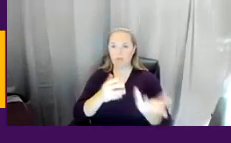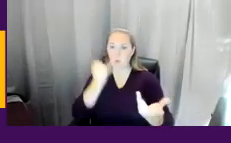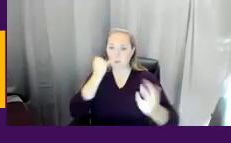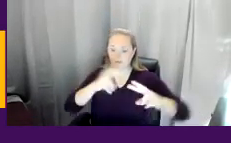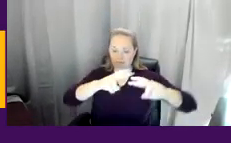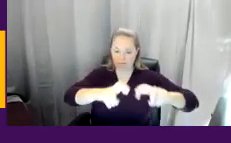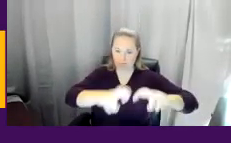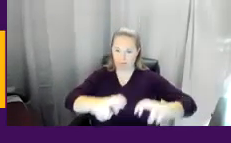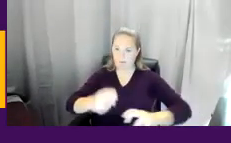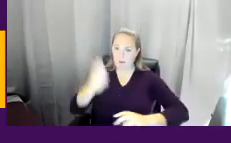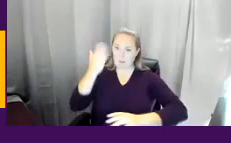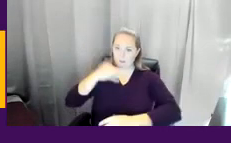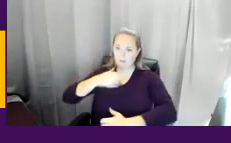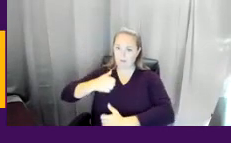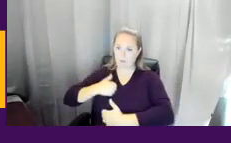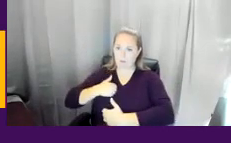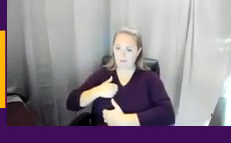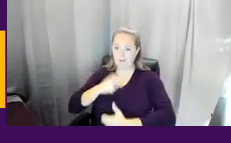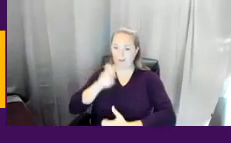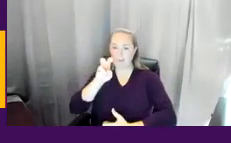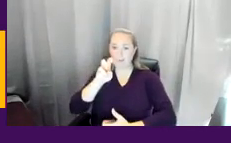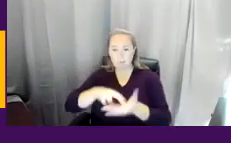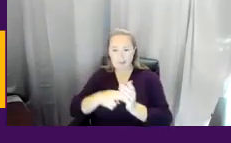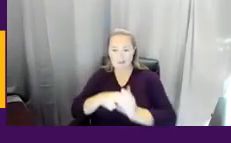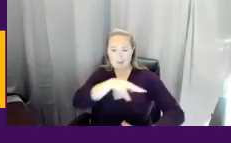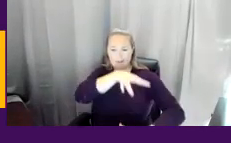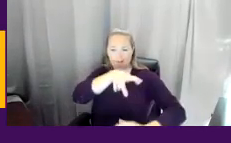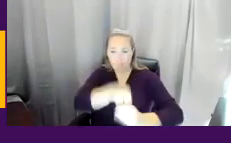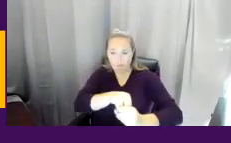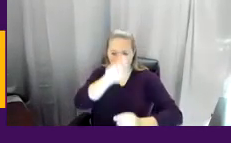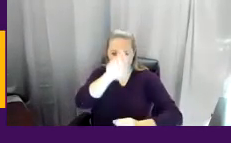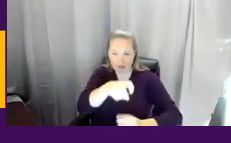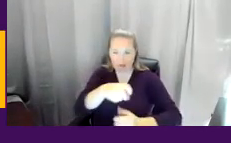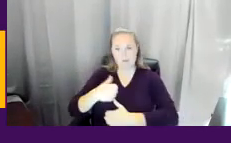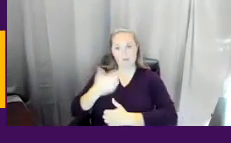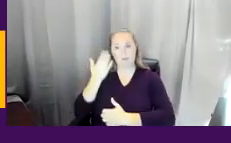THE COMMUNITY